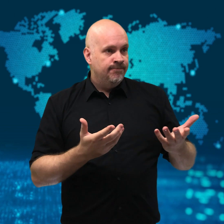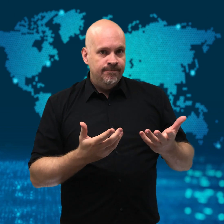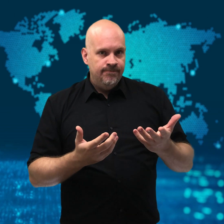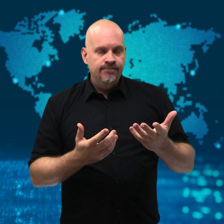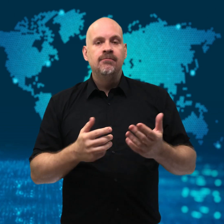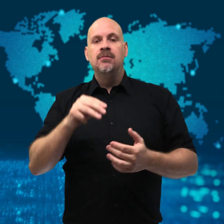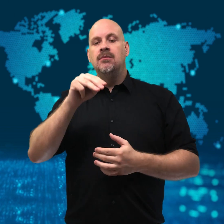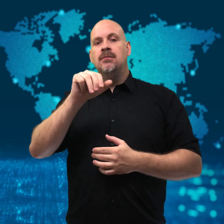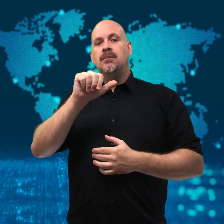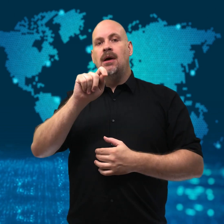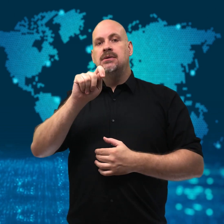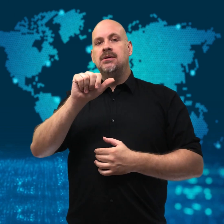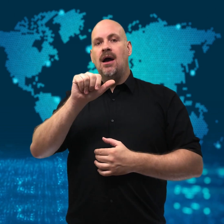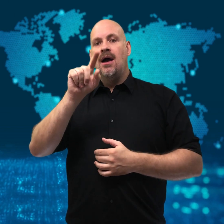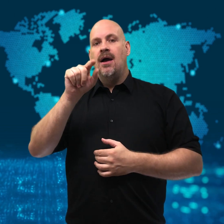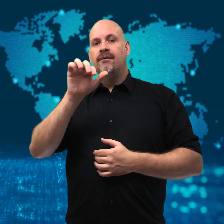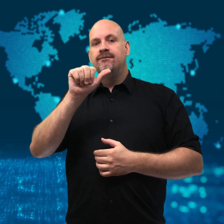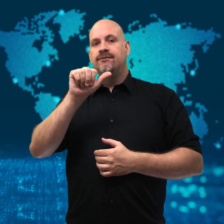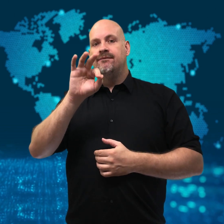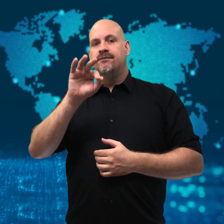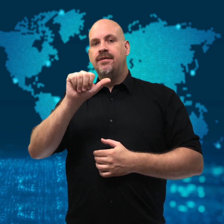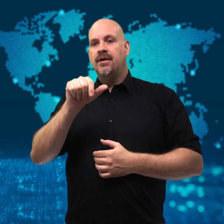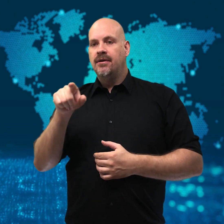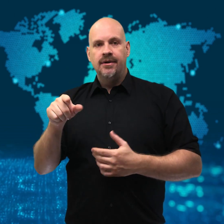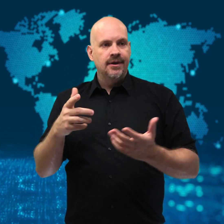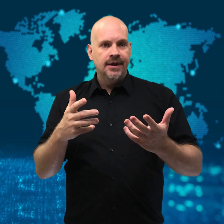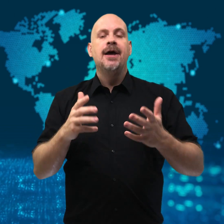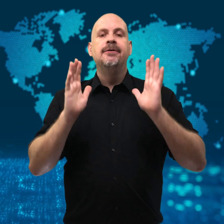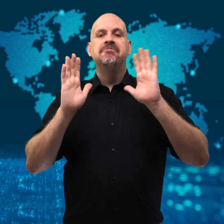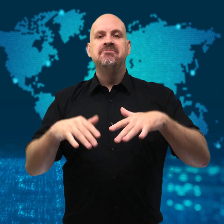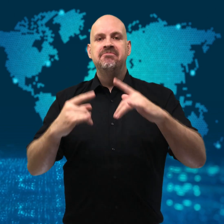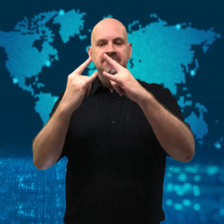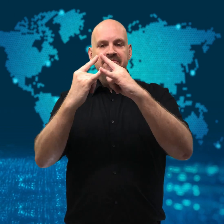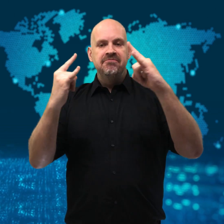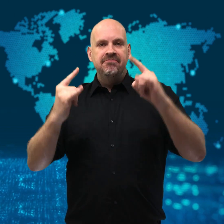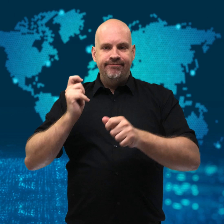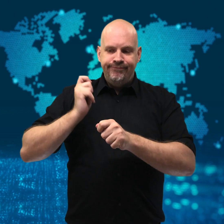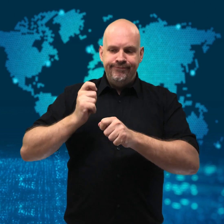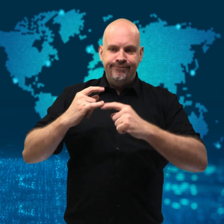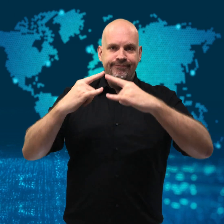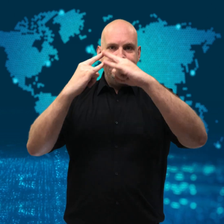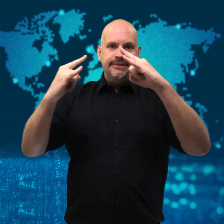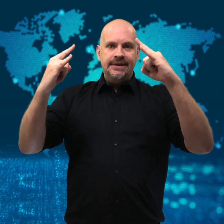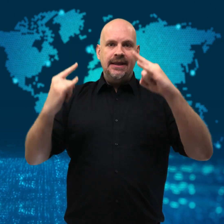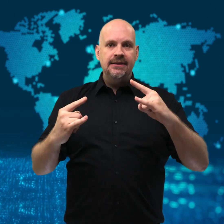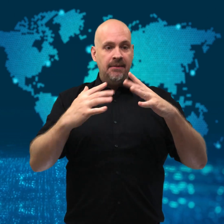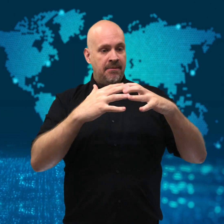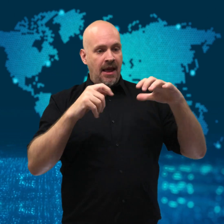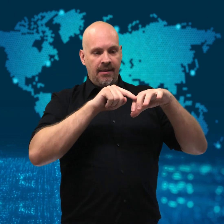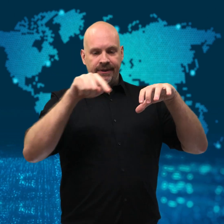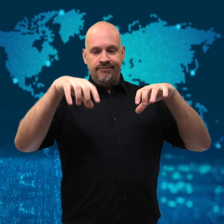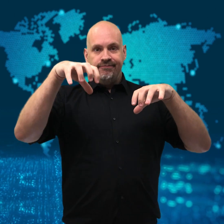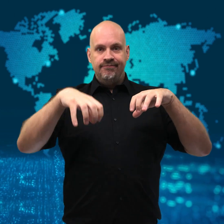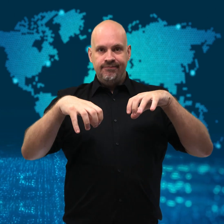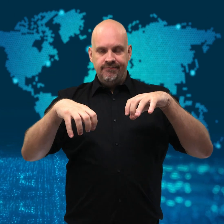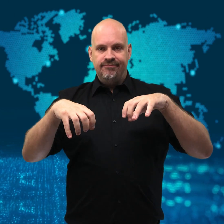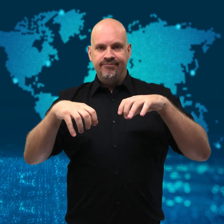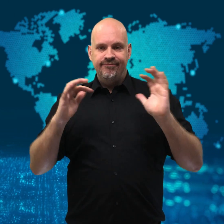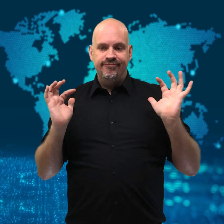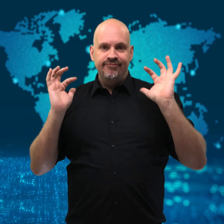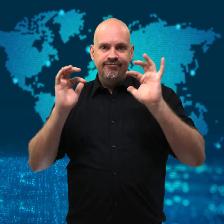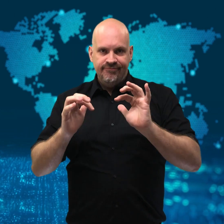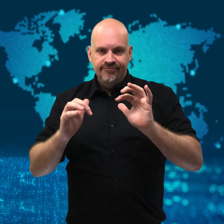but Mata’afa proceeded to be sworn in under a tent as she called the